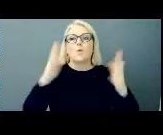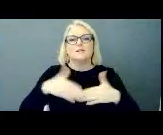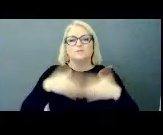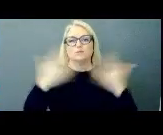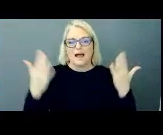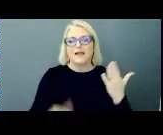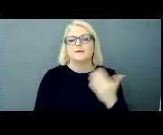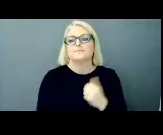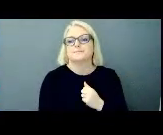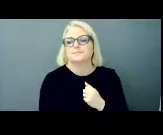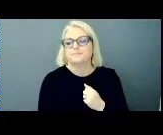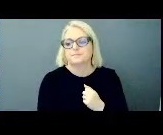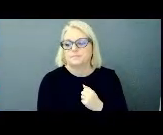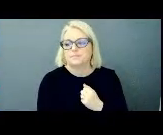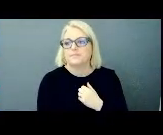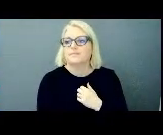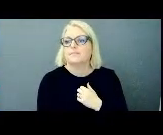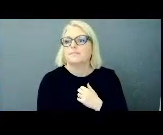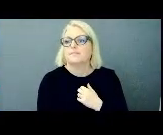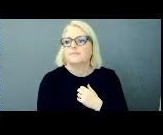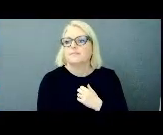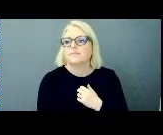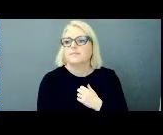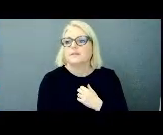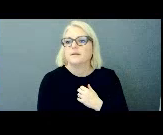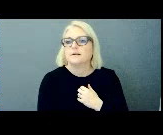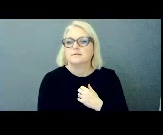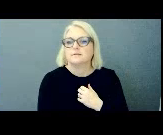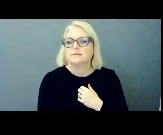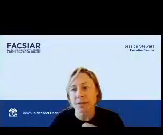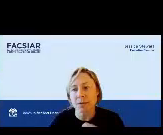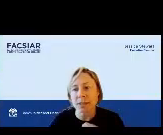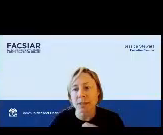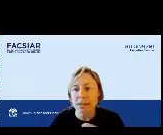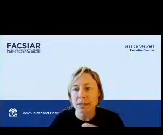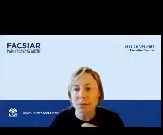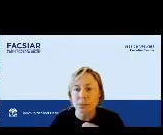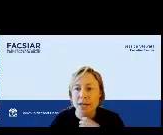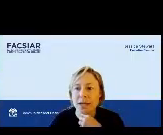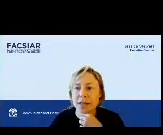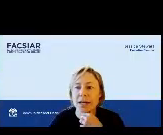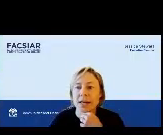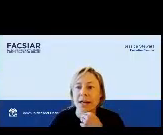We will put the link to the recording for today. We'll send that out to you in the next week.